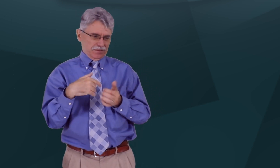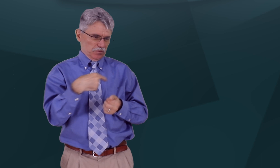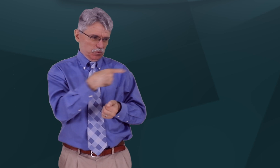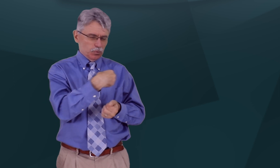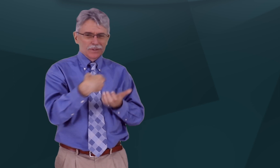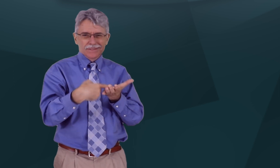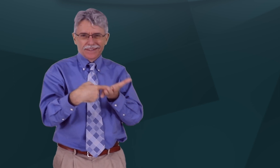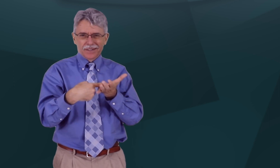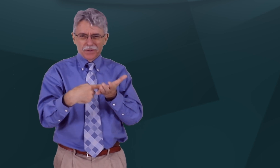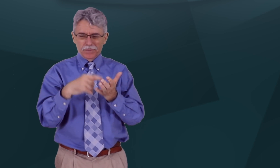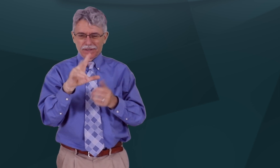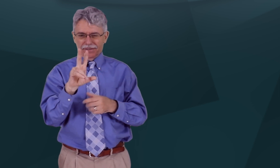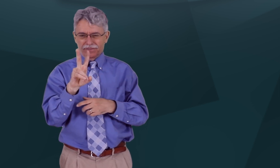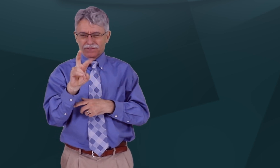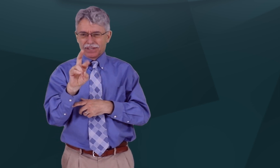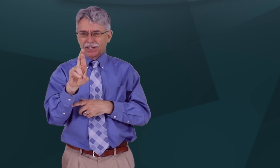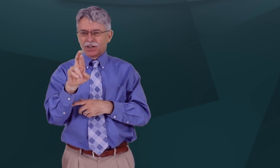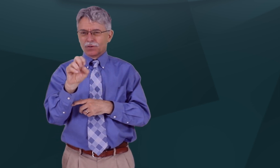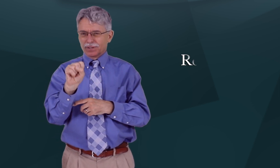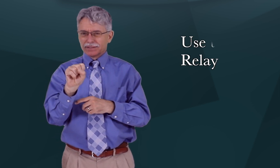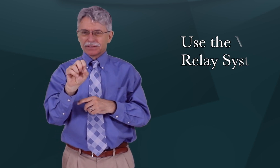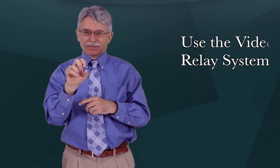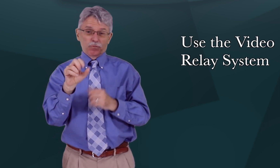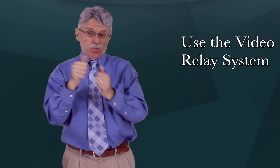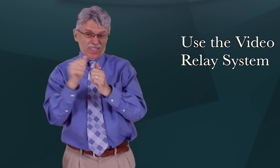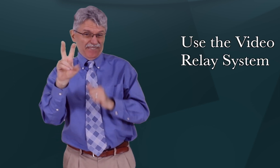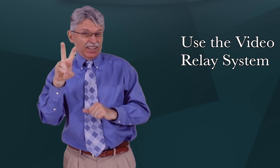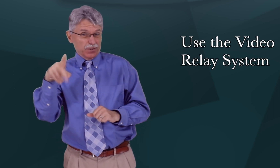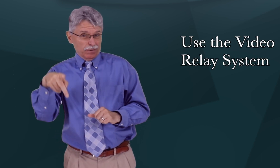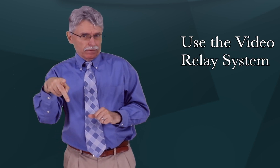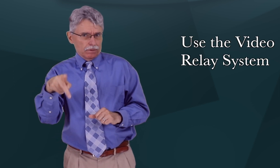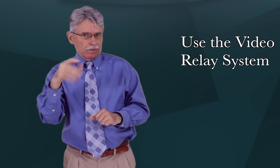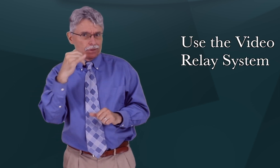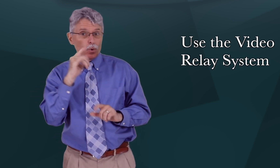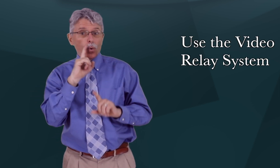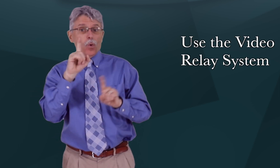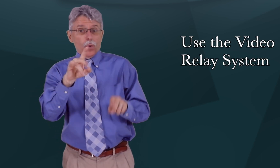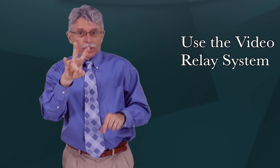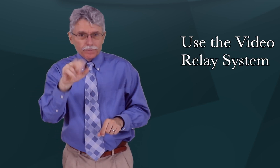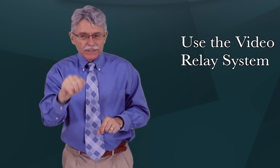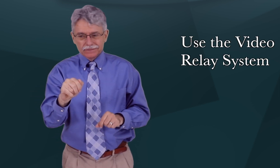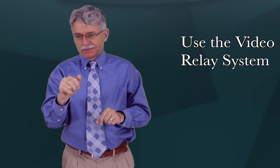But, again, as we talked about, you know, the video relay system -- VRS --